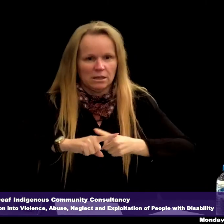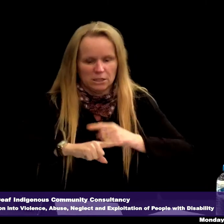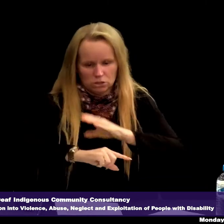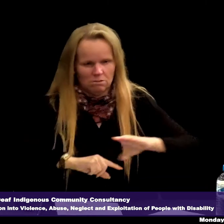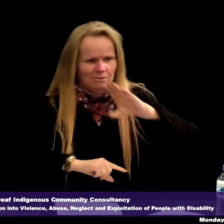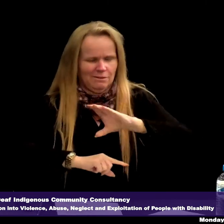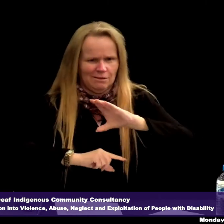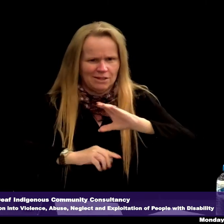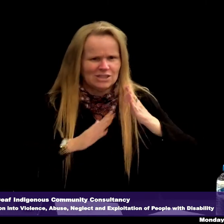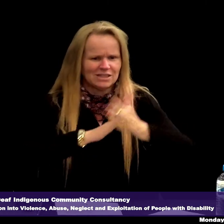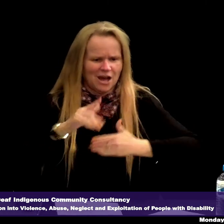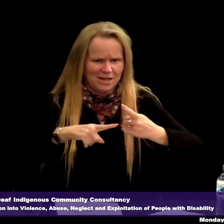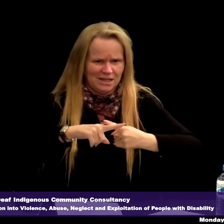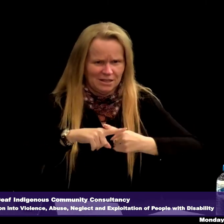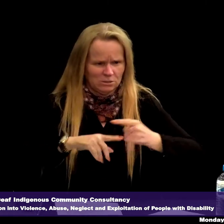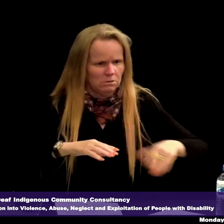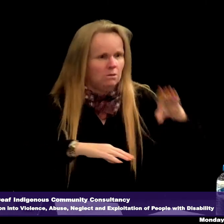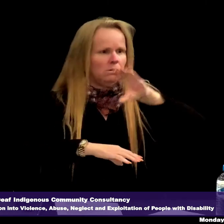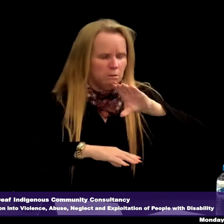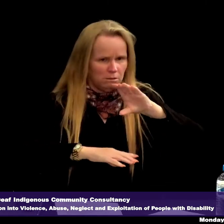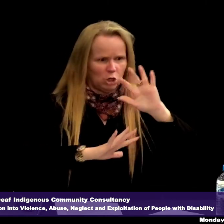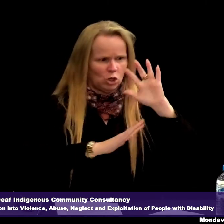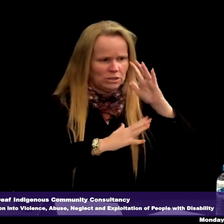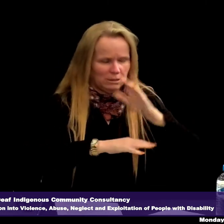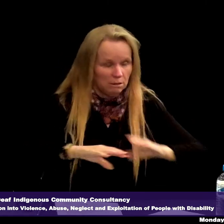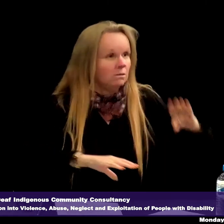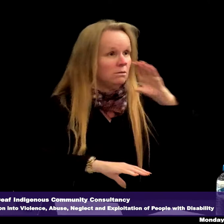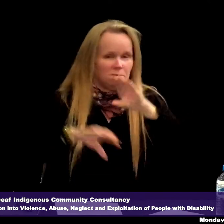experience for me. I then had English that I could add on top, and I had signed English